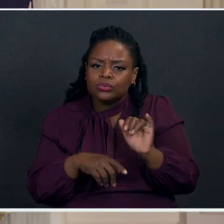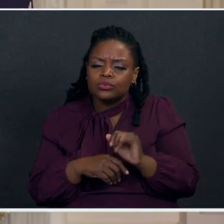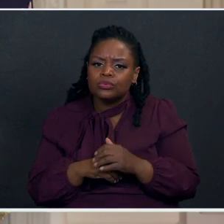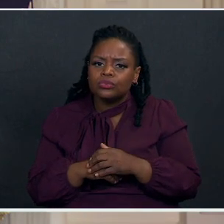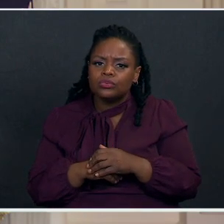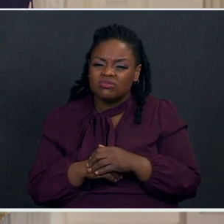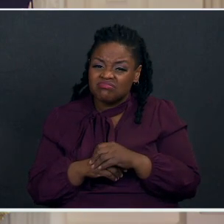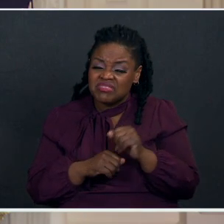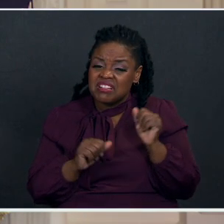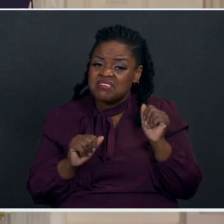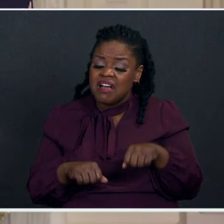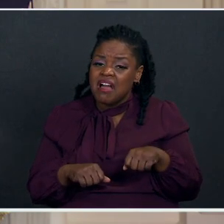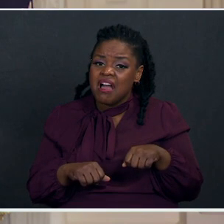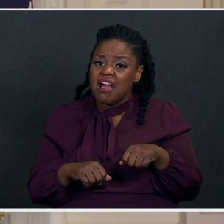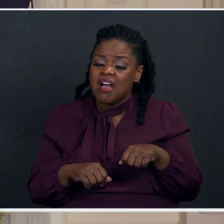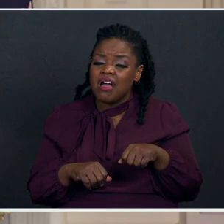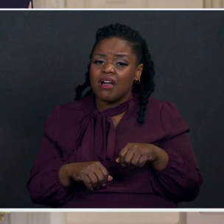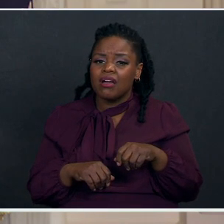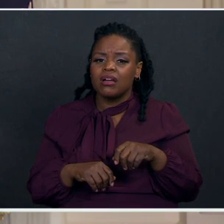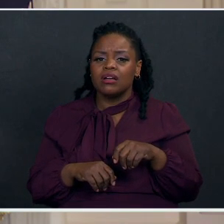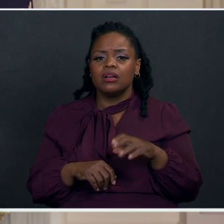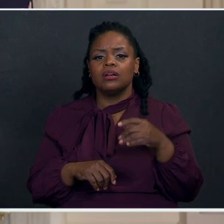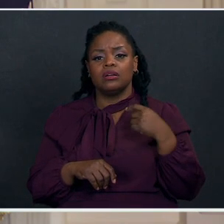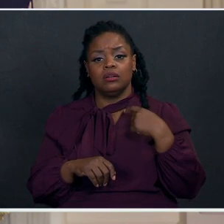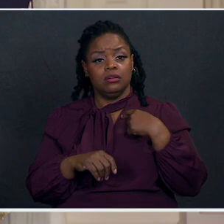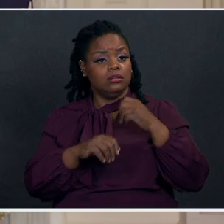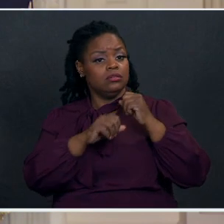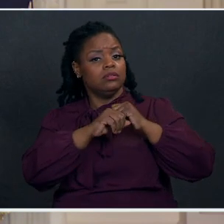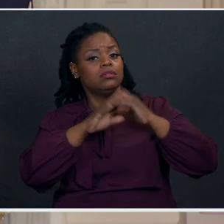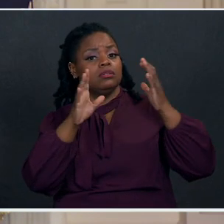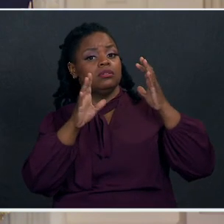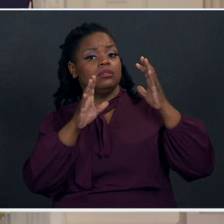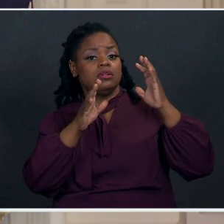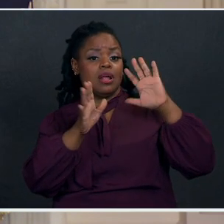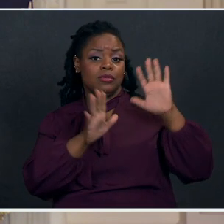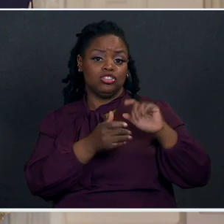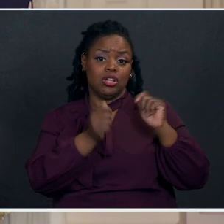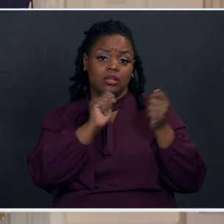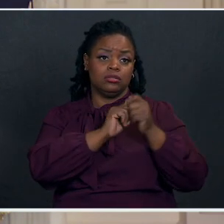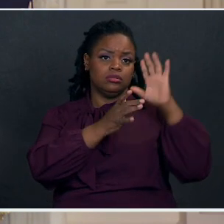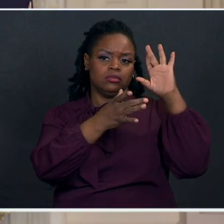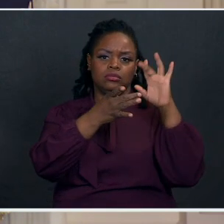and the answers to it -- I think of jobs. A key plank of our Build Back Better Recovery Plan